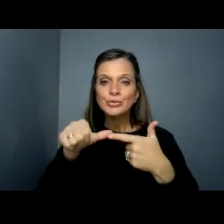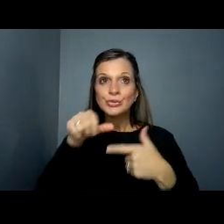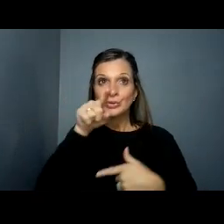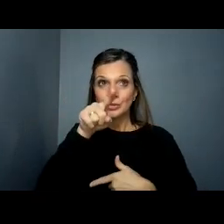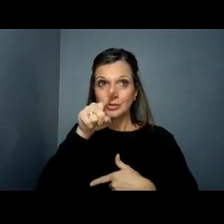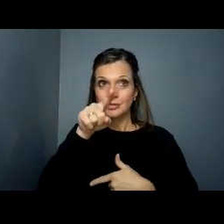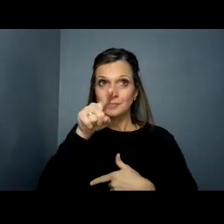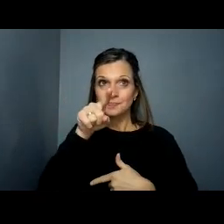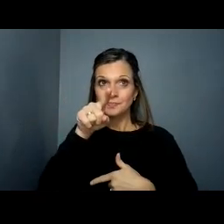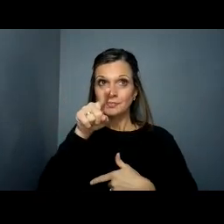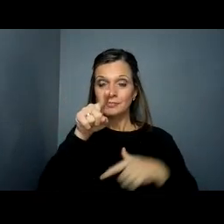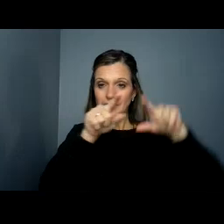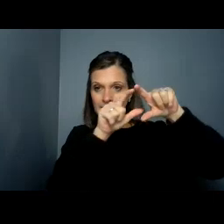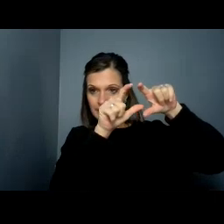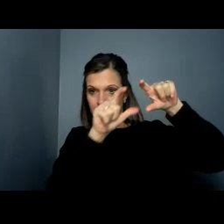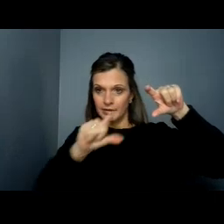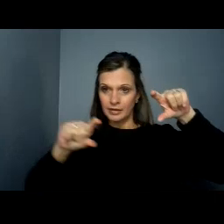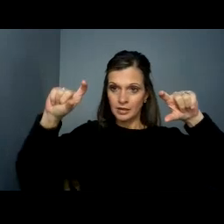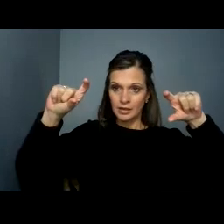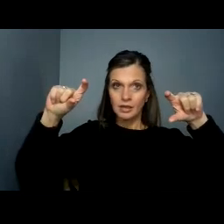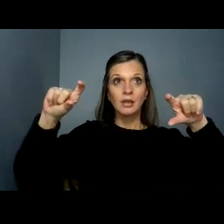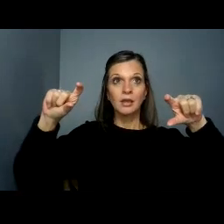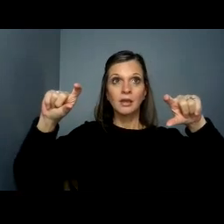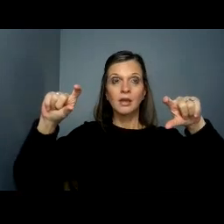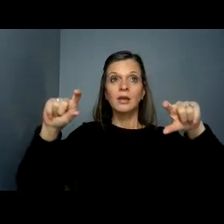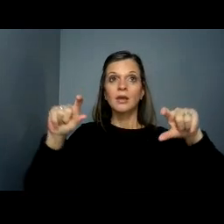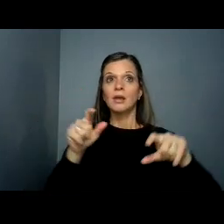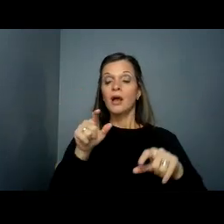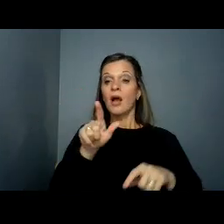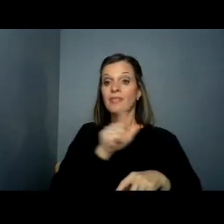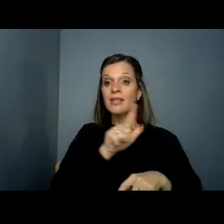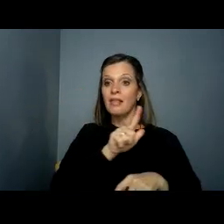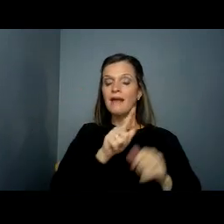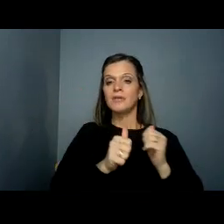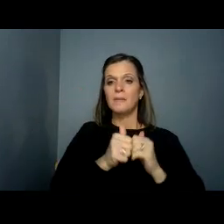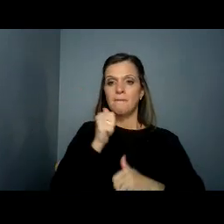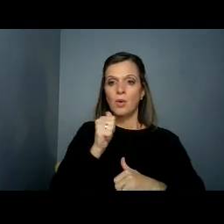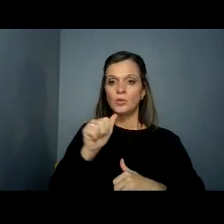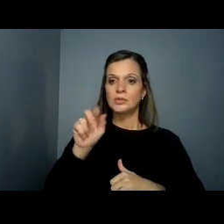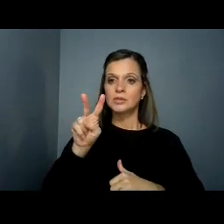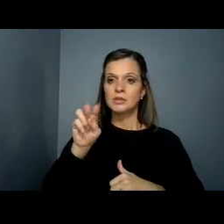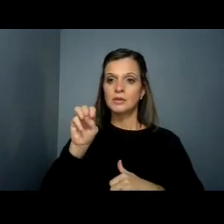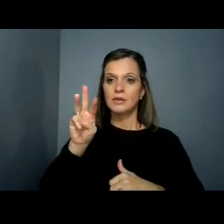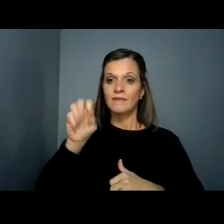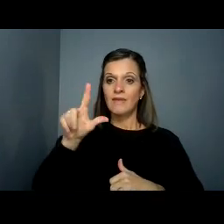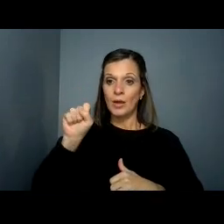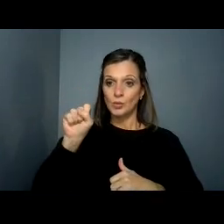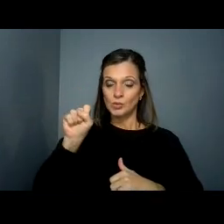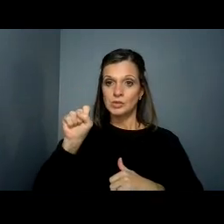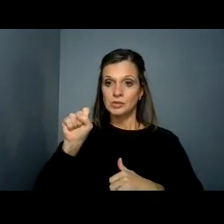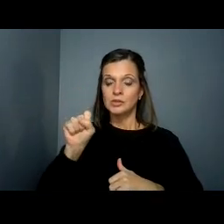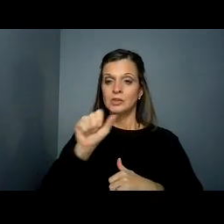that most of these over here are vowels. Most of these over here are consonants.